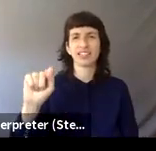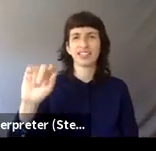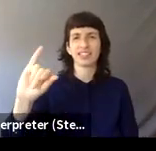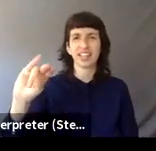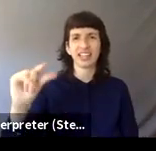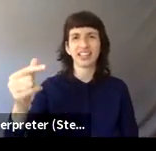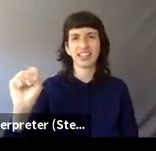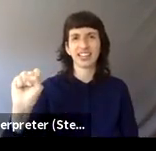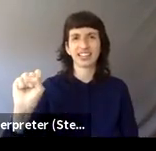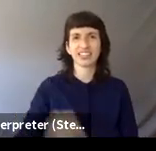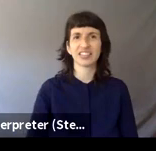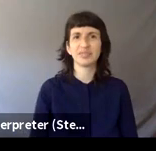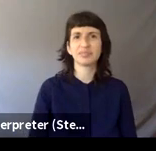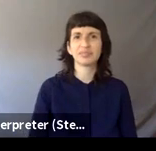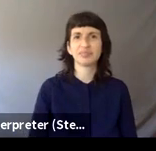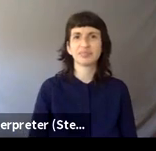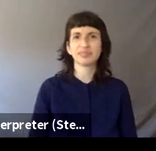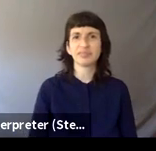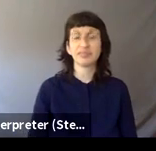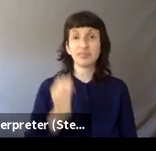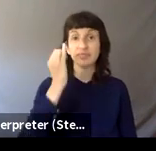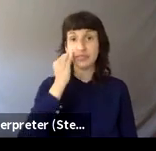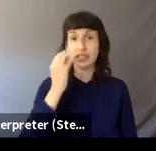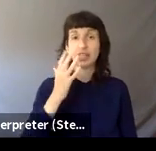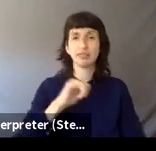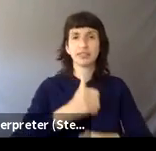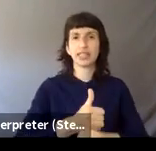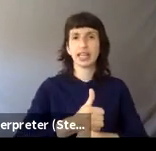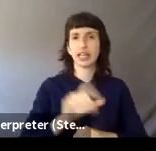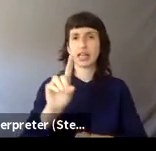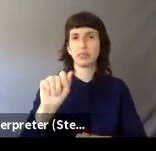So I keep looking in my settings.